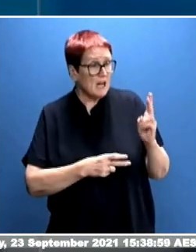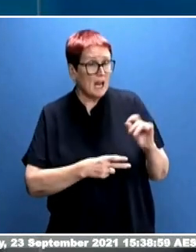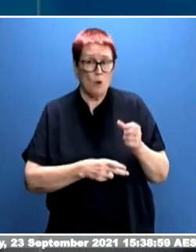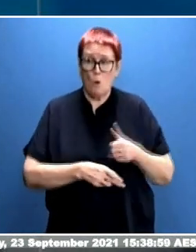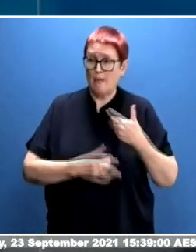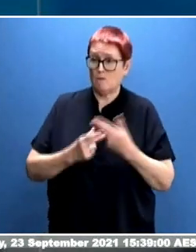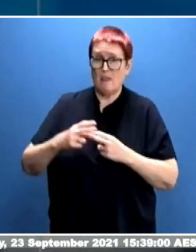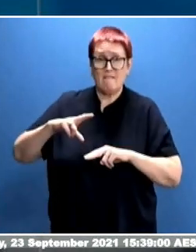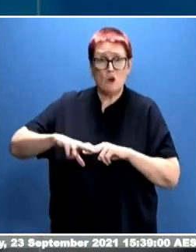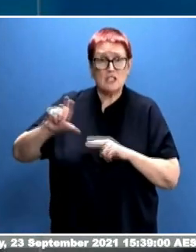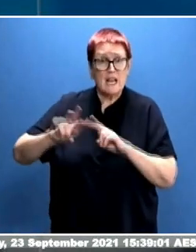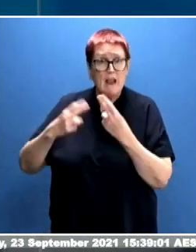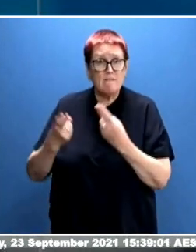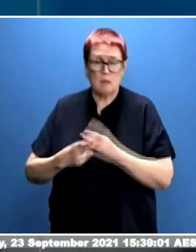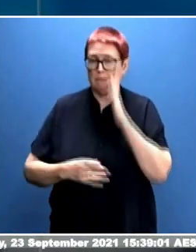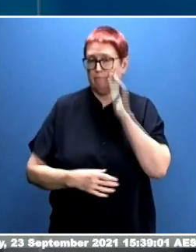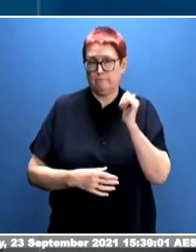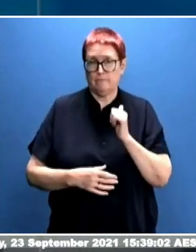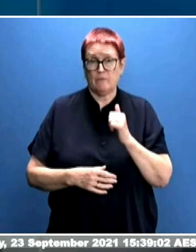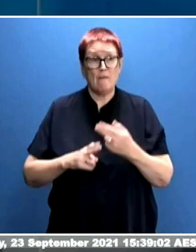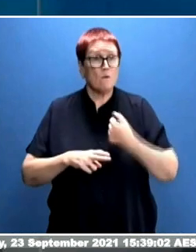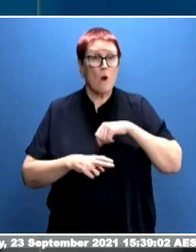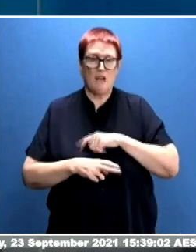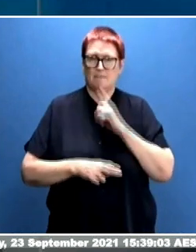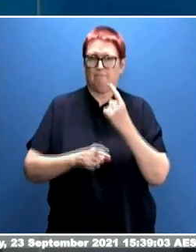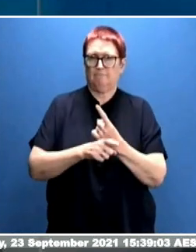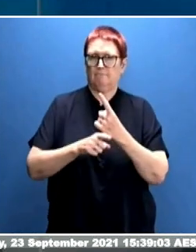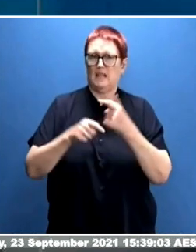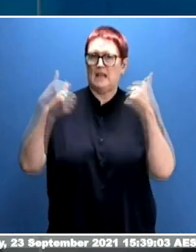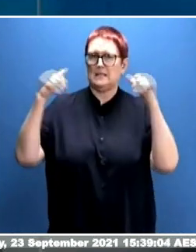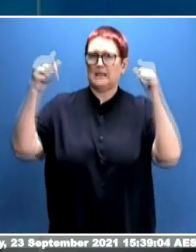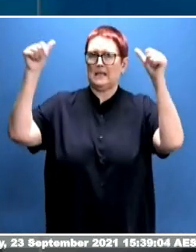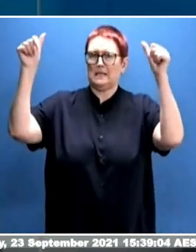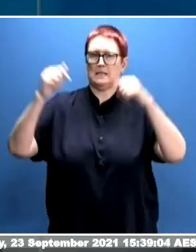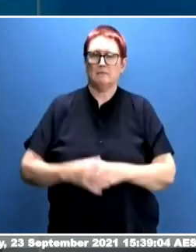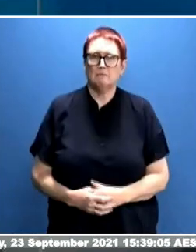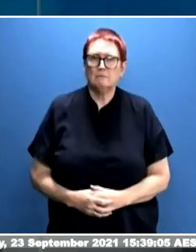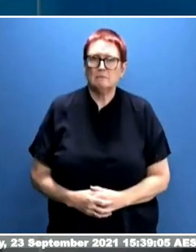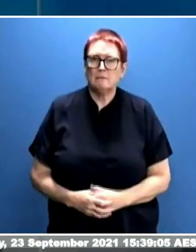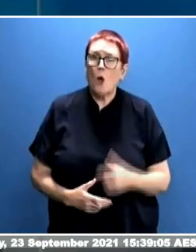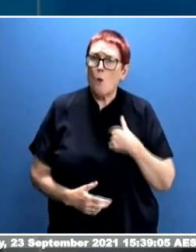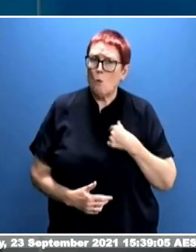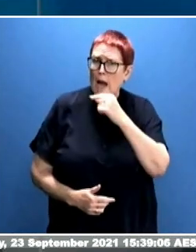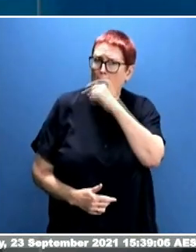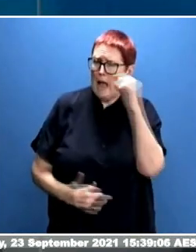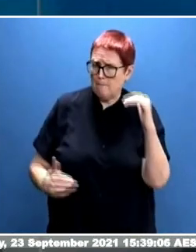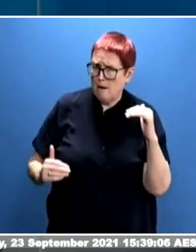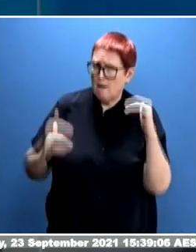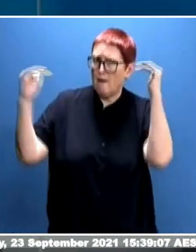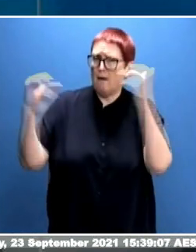So, for us, it's about success and we have high expectations for our young people.